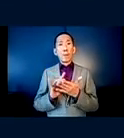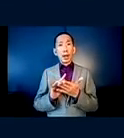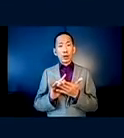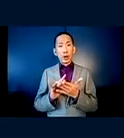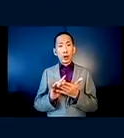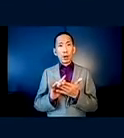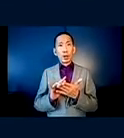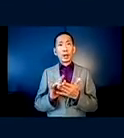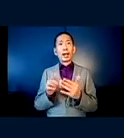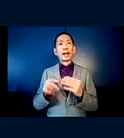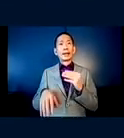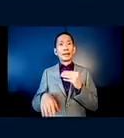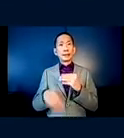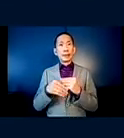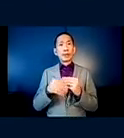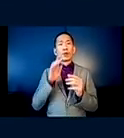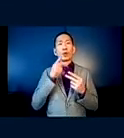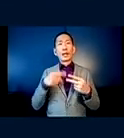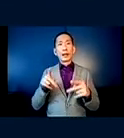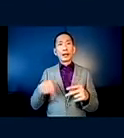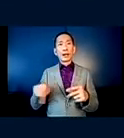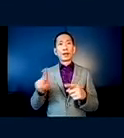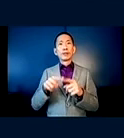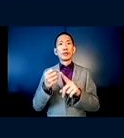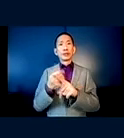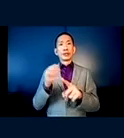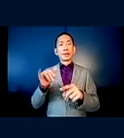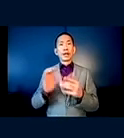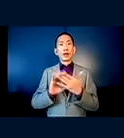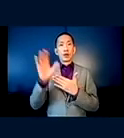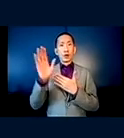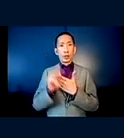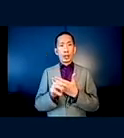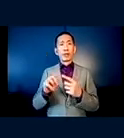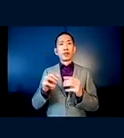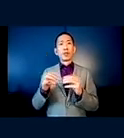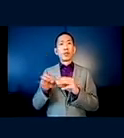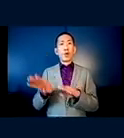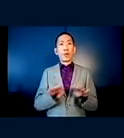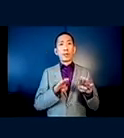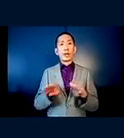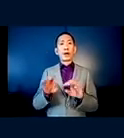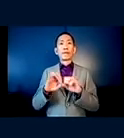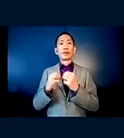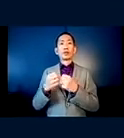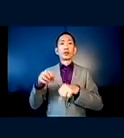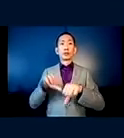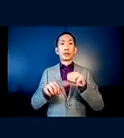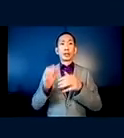WHICH THEY ARE MOSTLY BIOMEDICAL IN NATURE, SUPPLEMENT WOULD ALLOW THEM TO EXPAND THEIR CURRICULA INTO MORE BEHAVIORAL